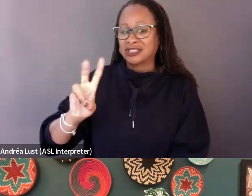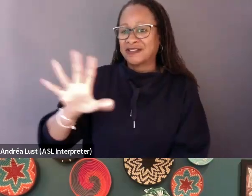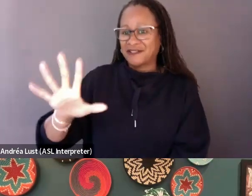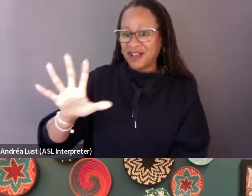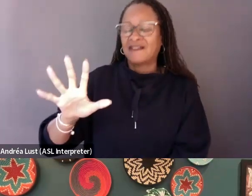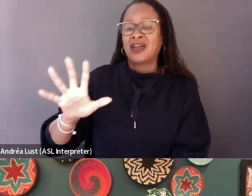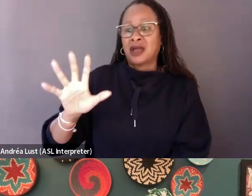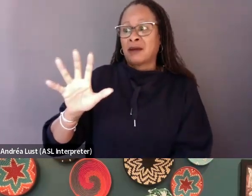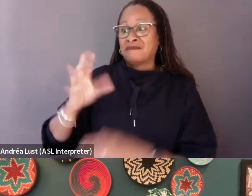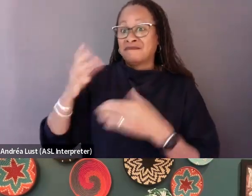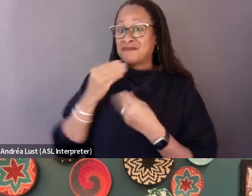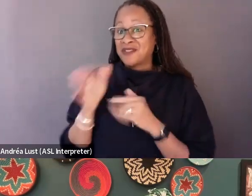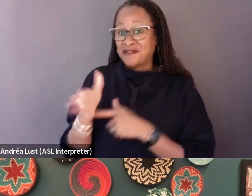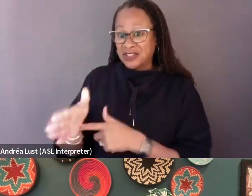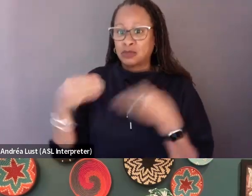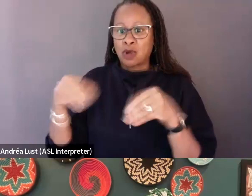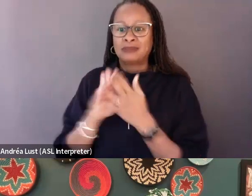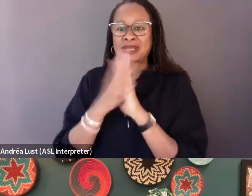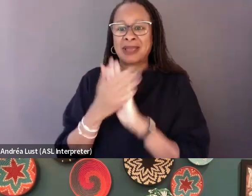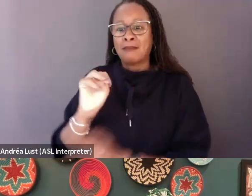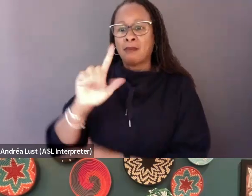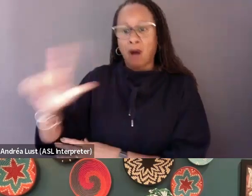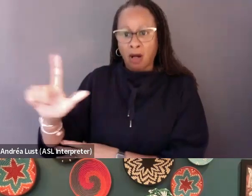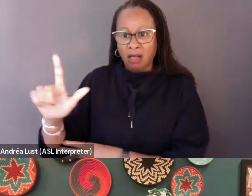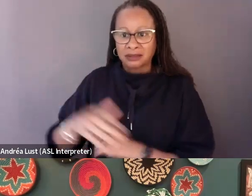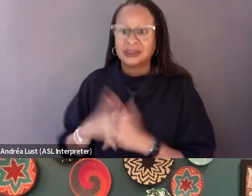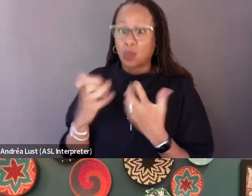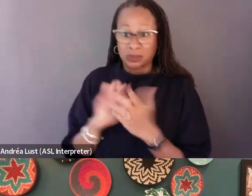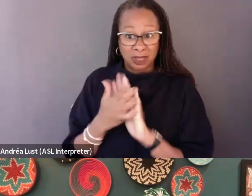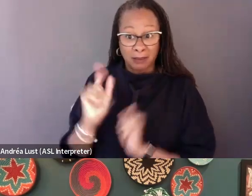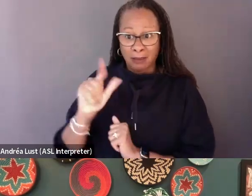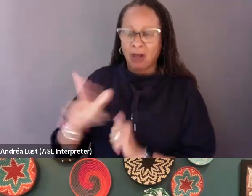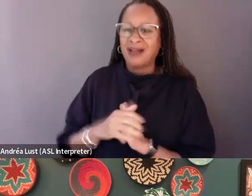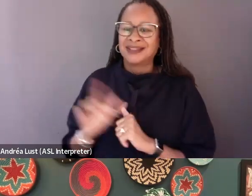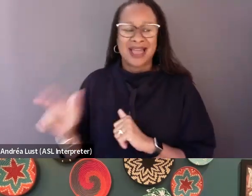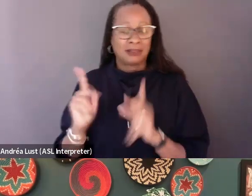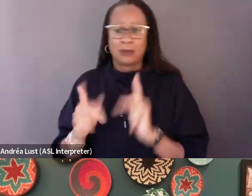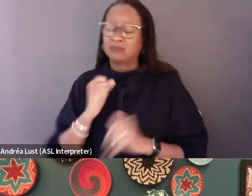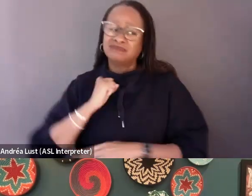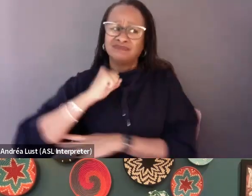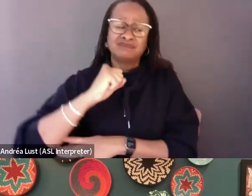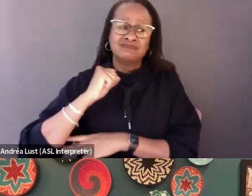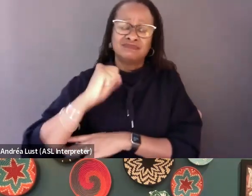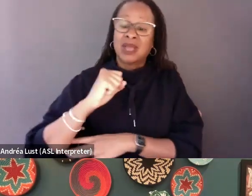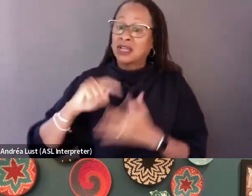was going to be turned into a mall. And so they were setting up this resistance, and I started making small videos for them.